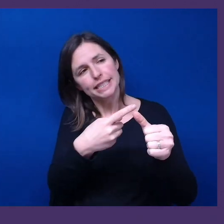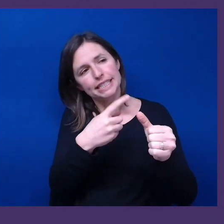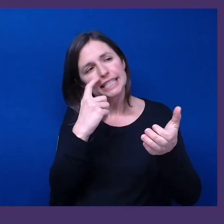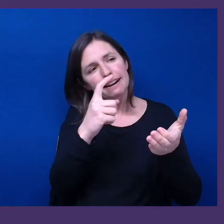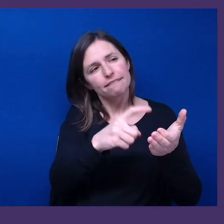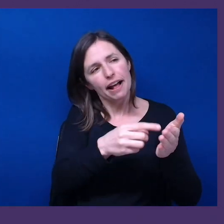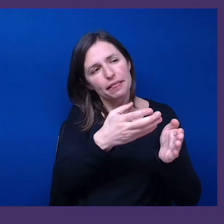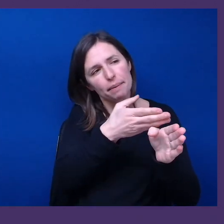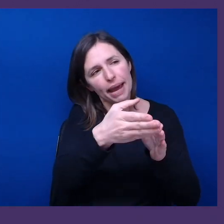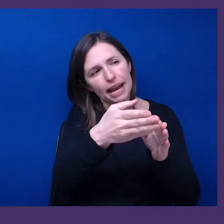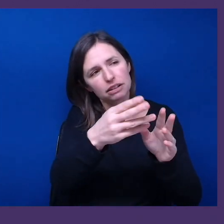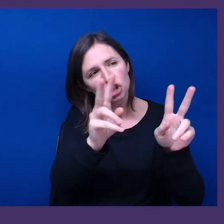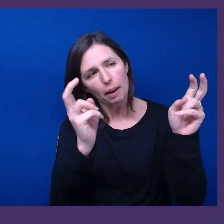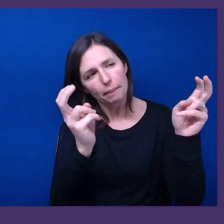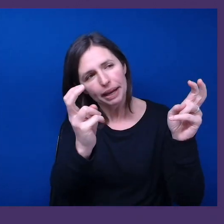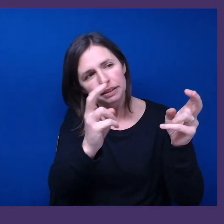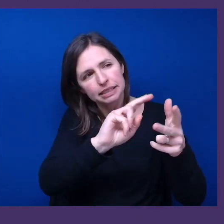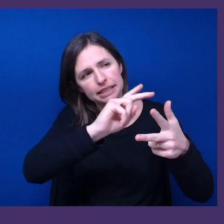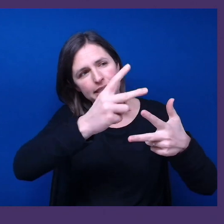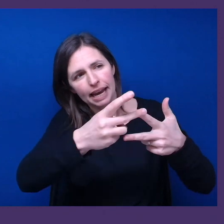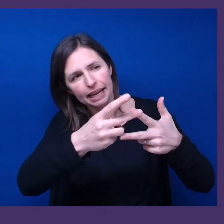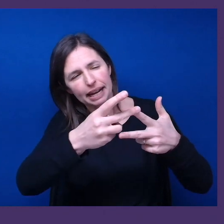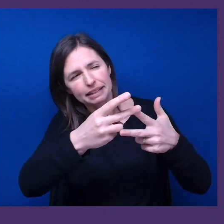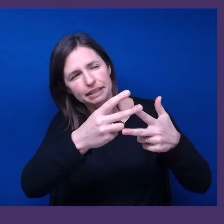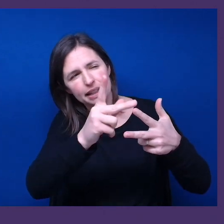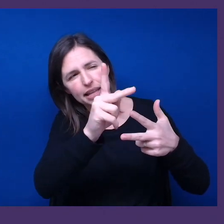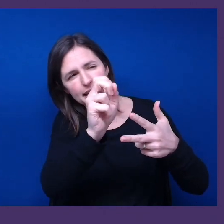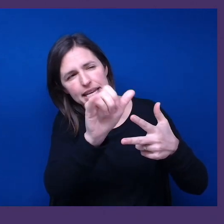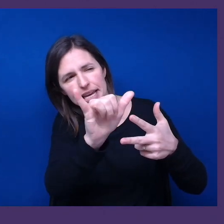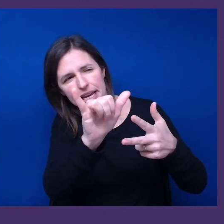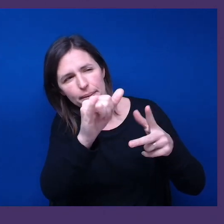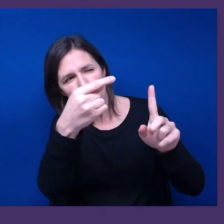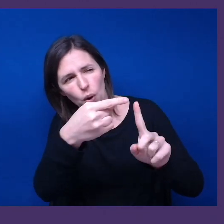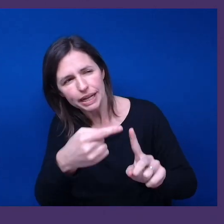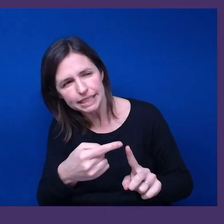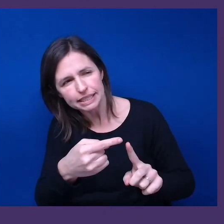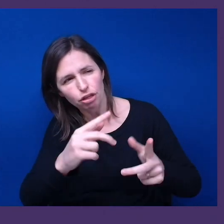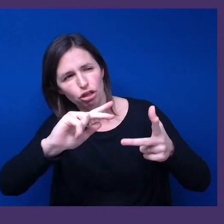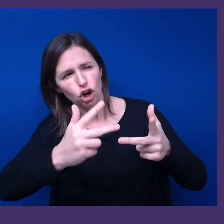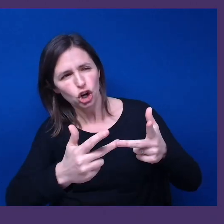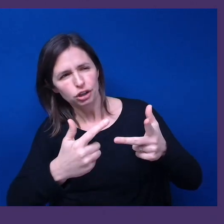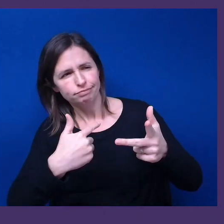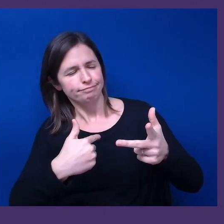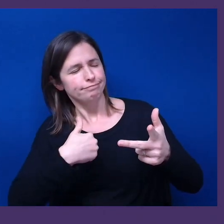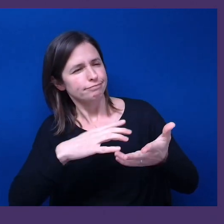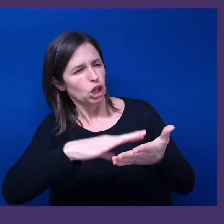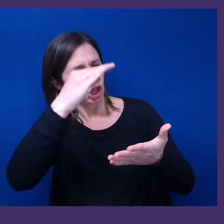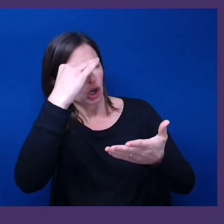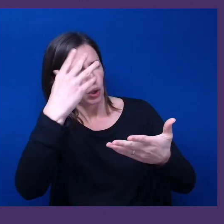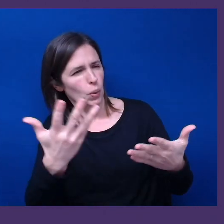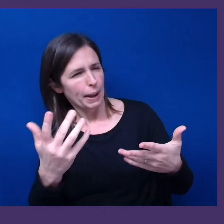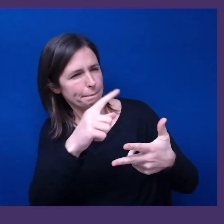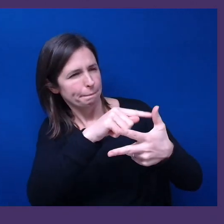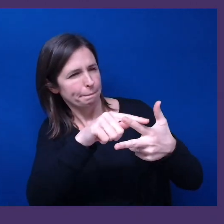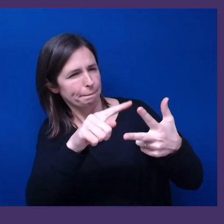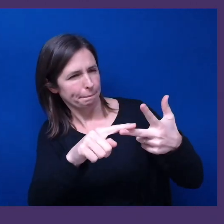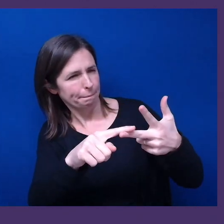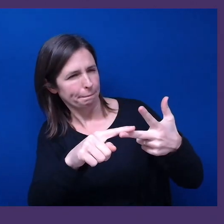and finally provide important takeaways. So, here are a few practical AI prompts based